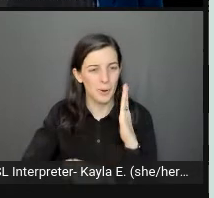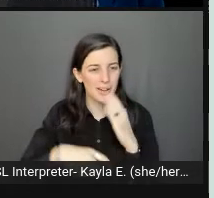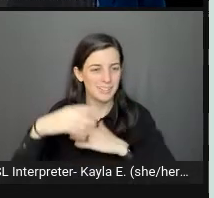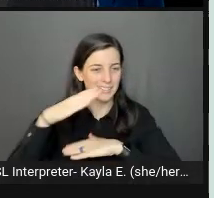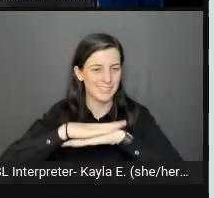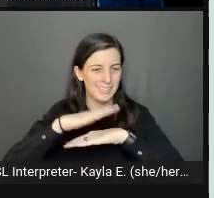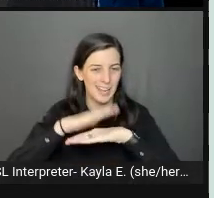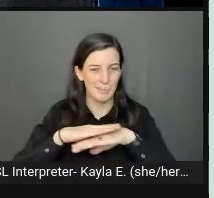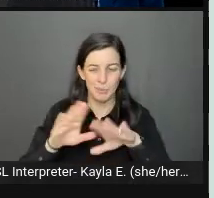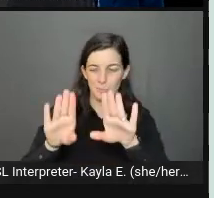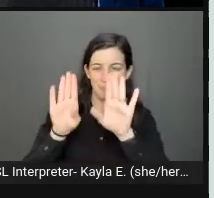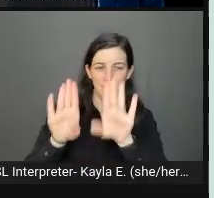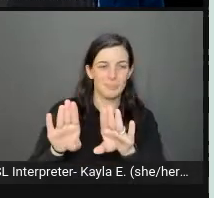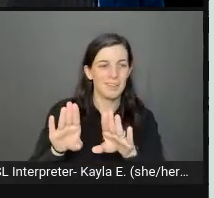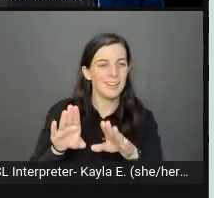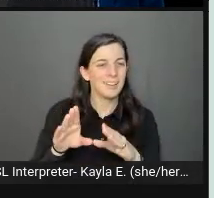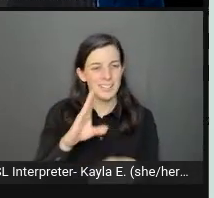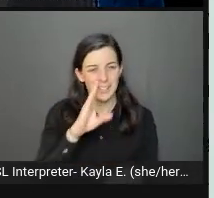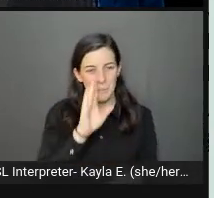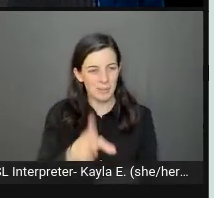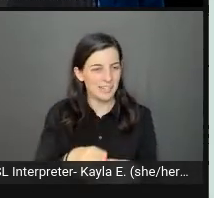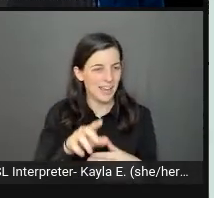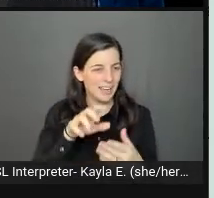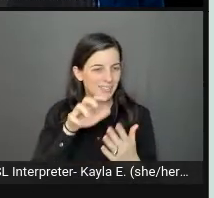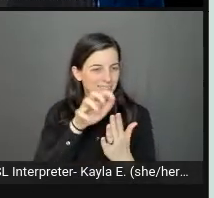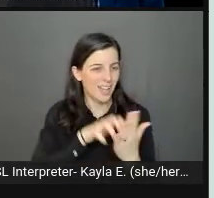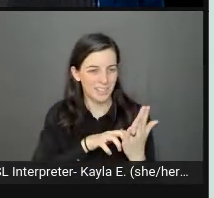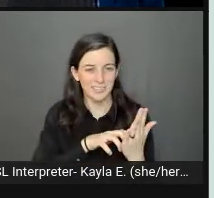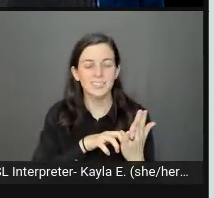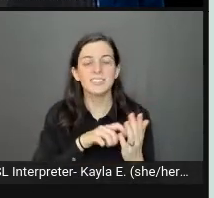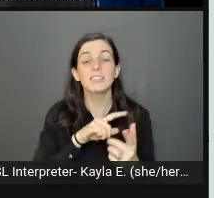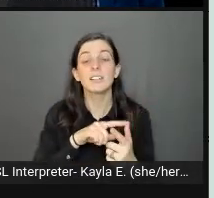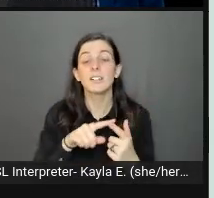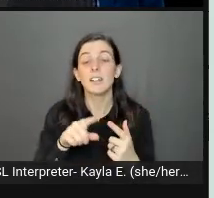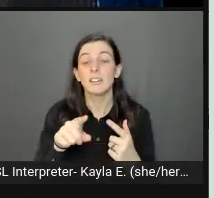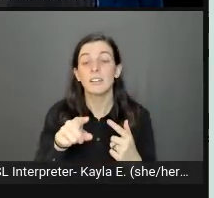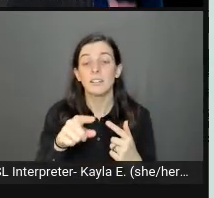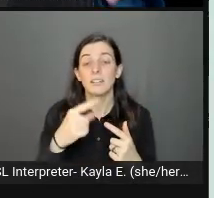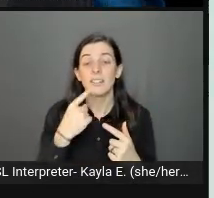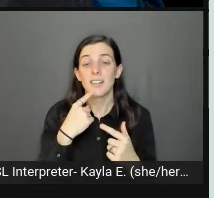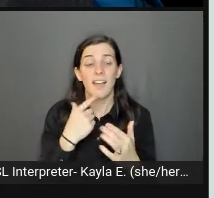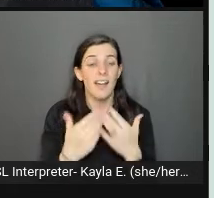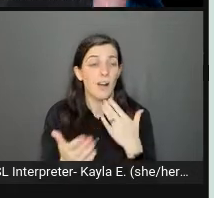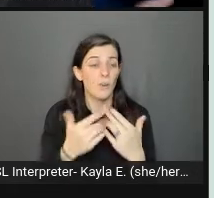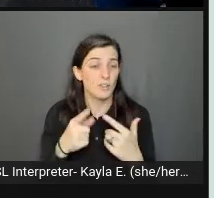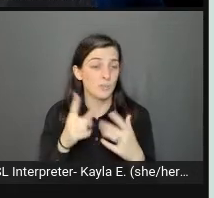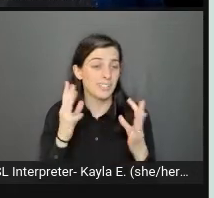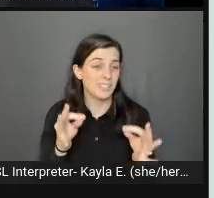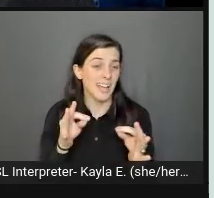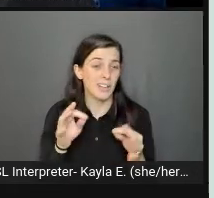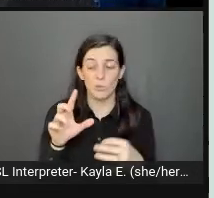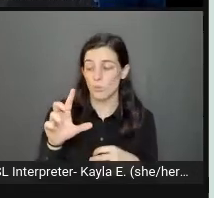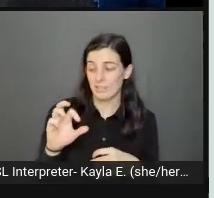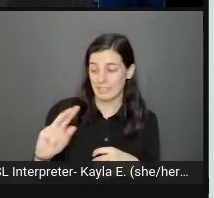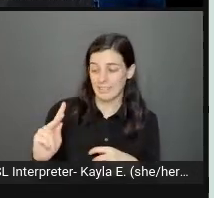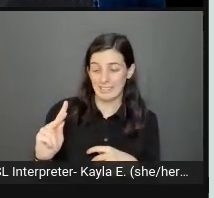It's all plain text with these links here. Then this is down to how, however, you choose the link text, whether or not that's accessible.